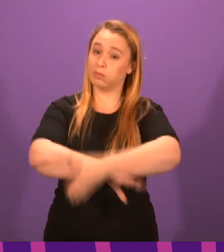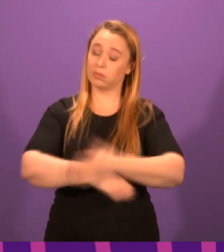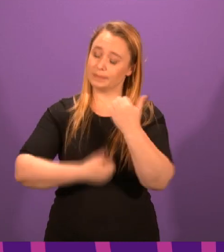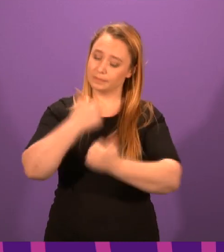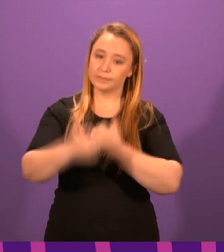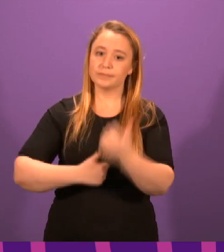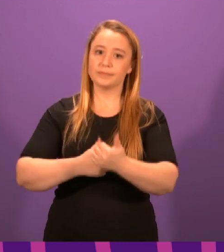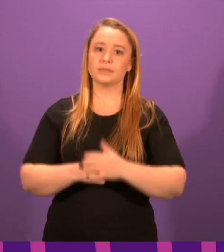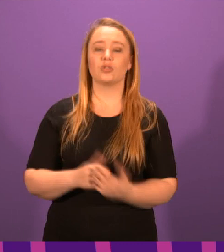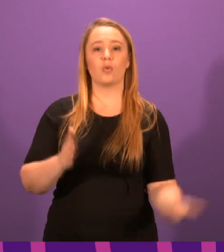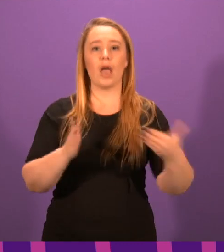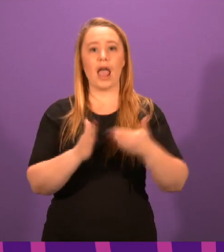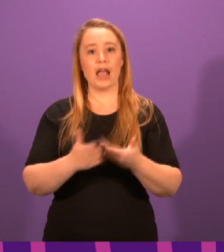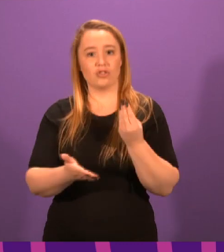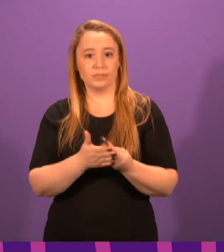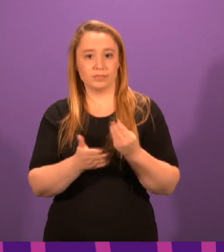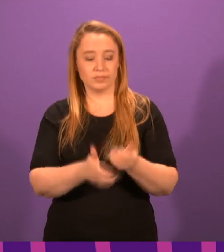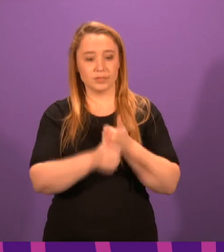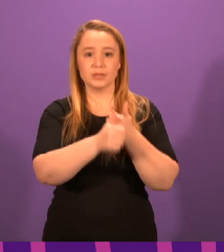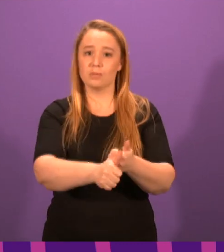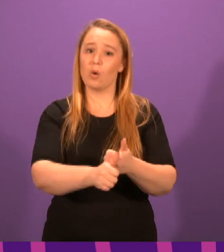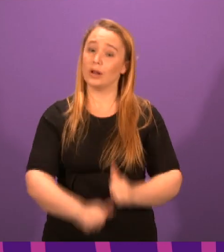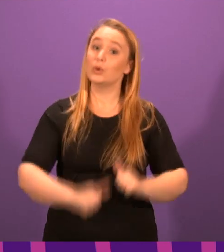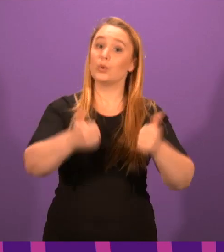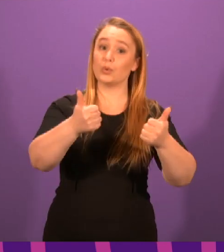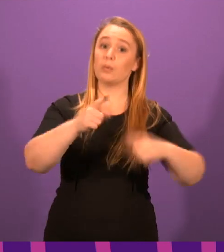The additional financial support is welcome, but there are already